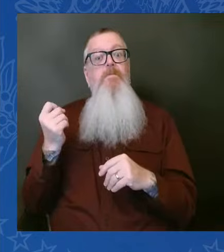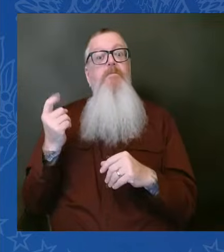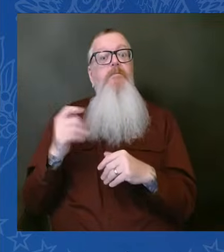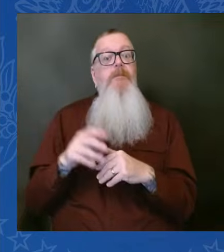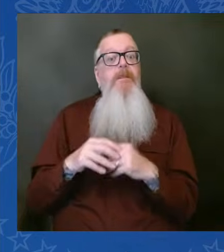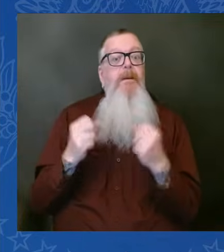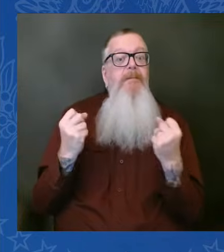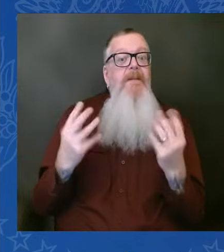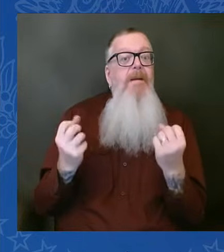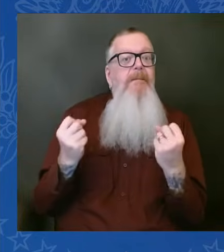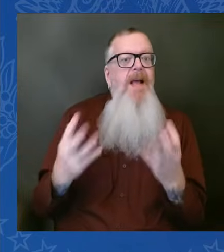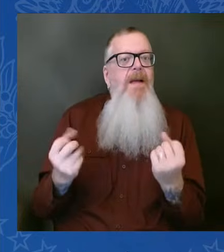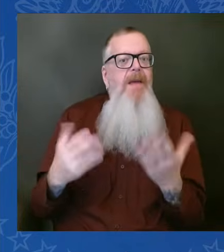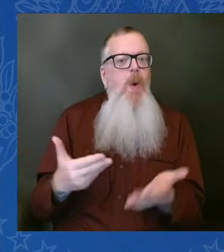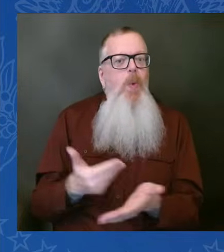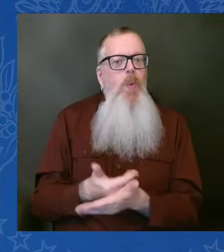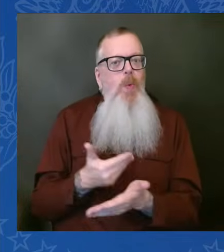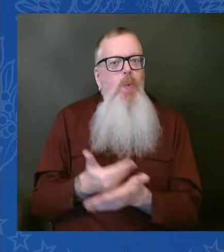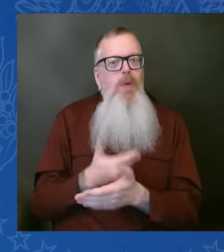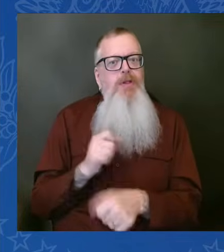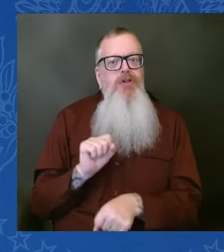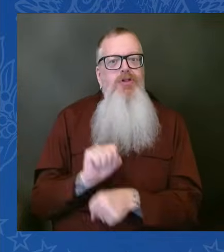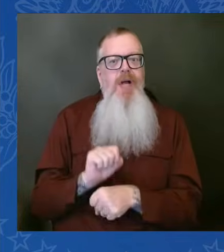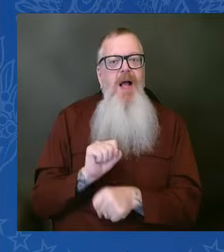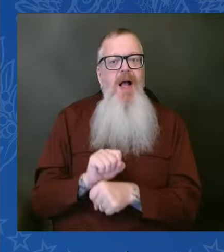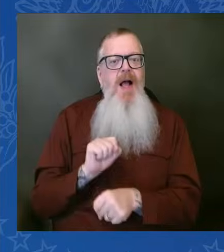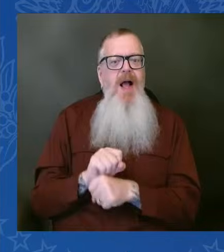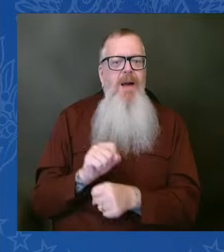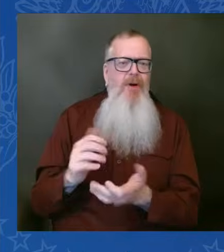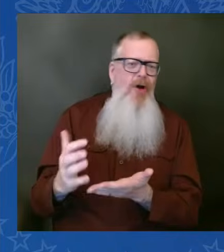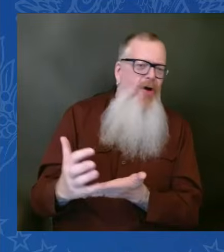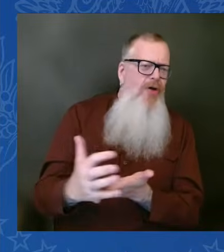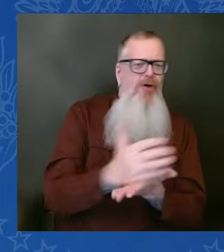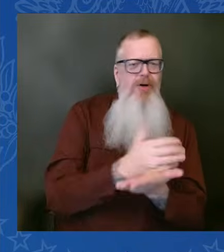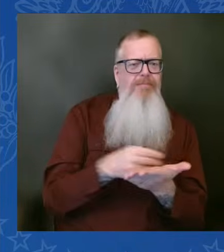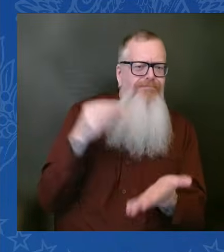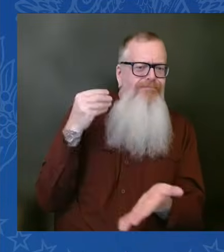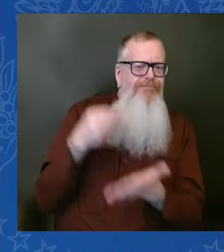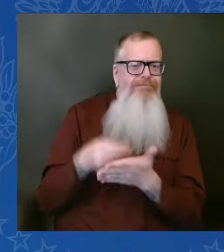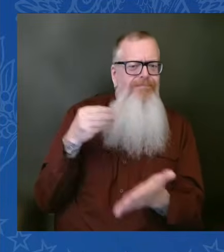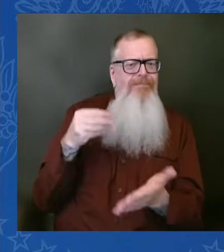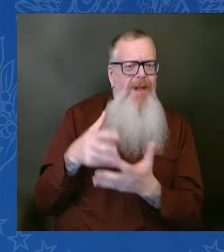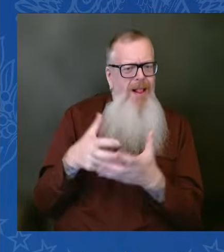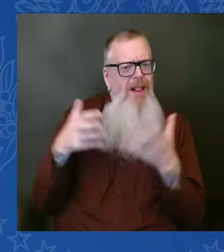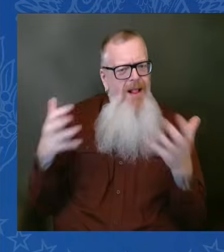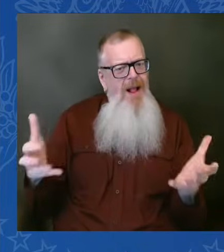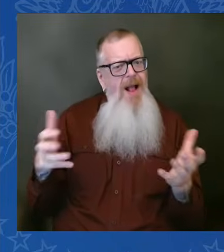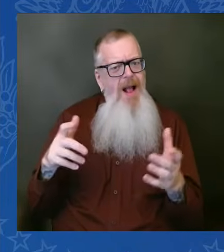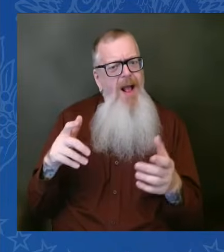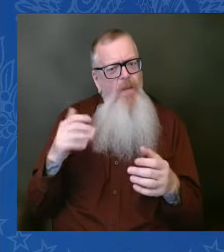and we don’t need to come a college degree, as I said. And it’s not just fabs. These investments are creating opportunities for entire communities,